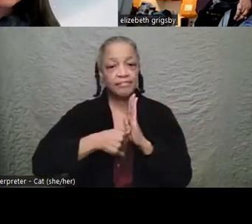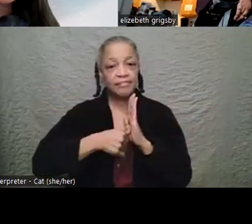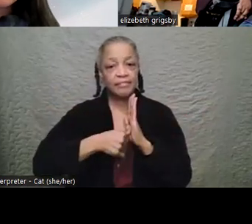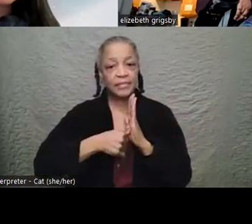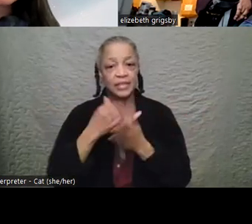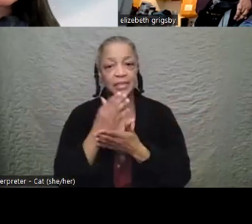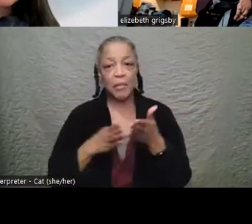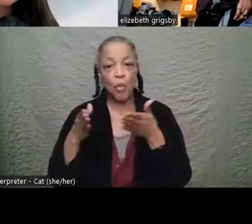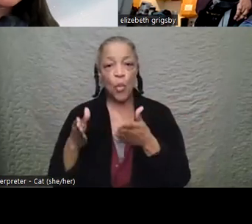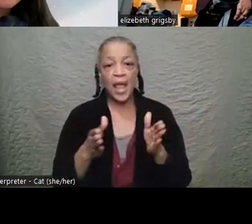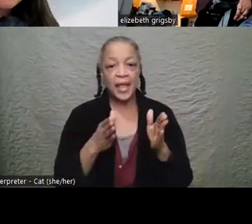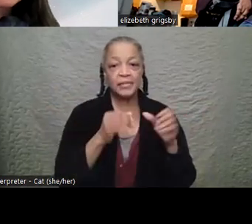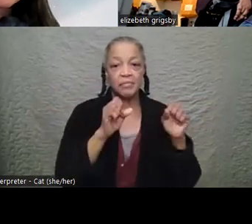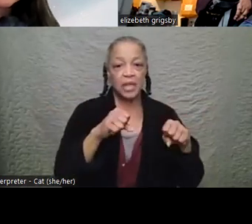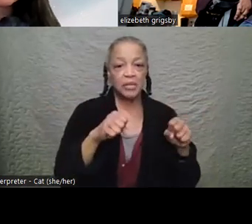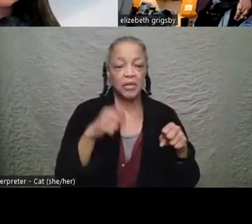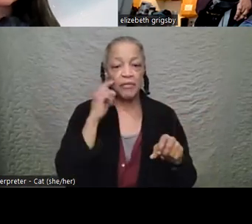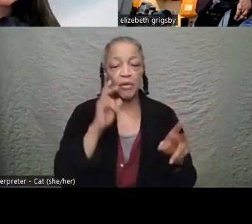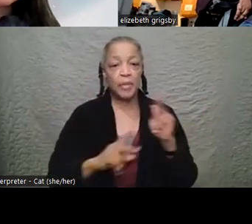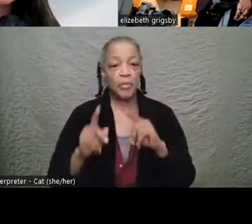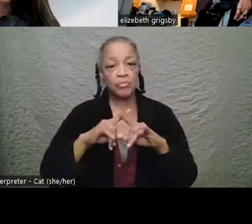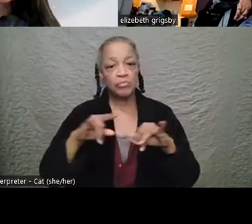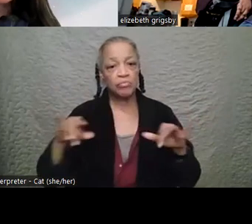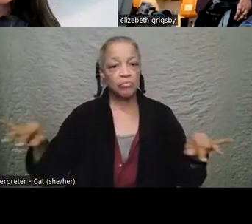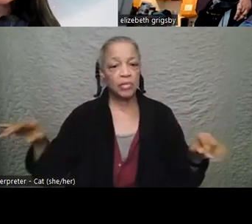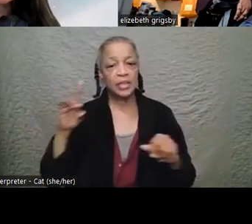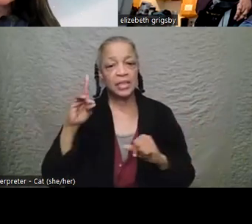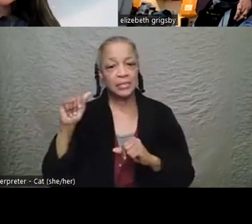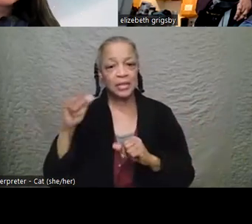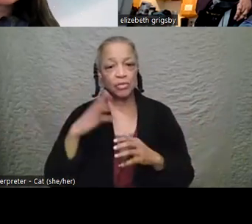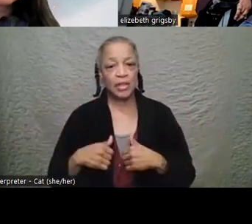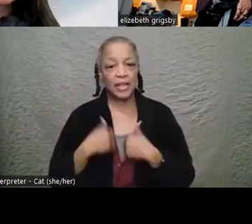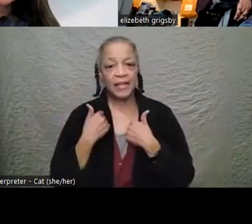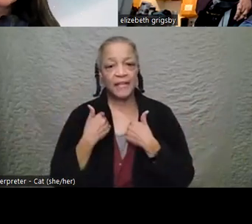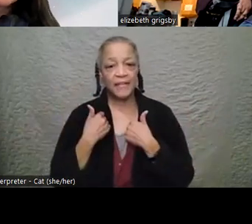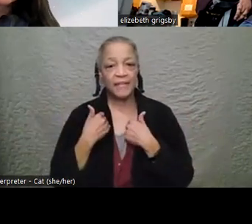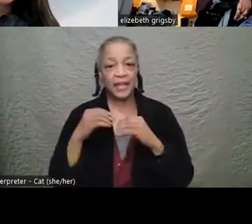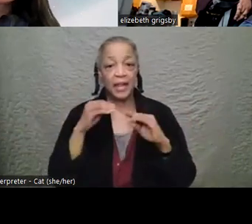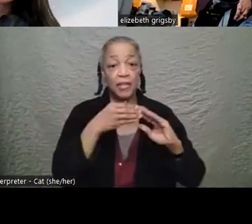it can be possible for people with all types of disabilities live in the community . I